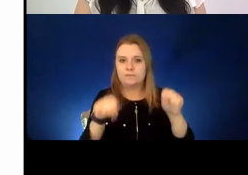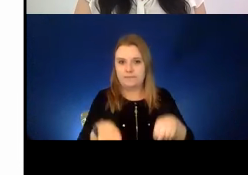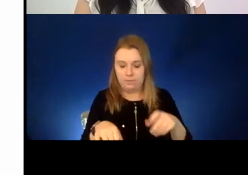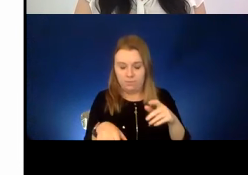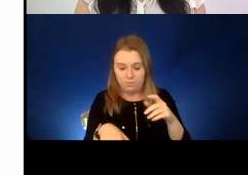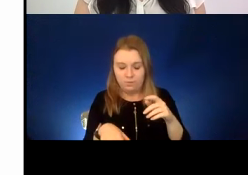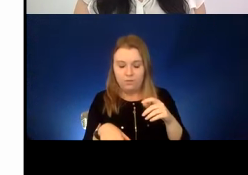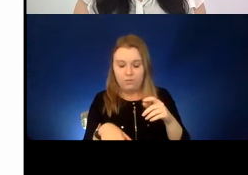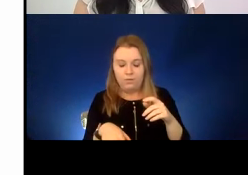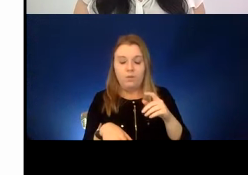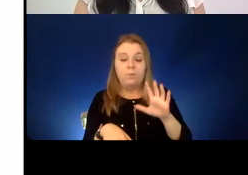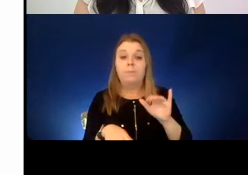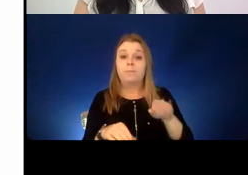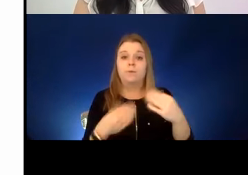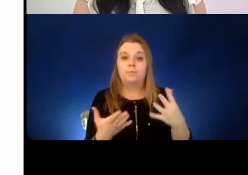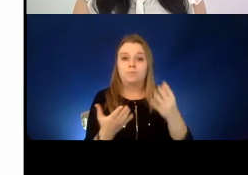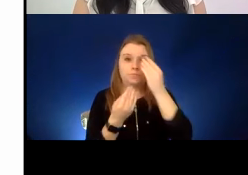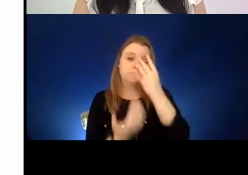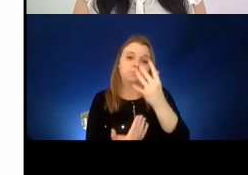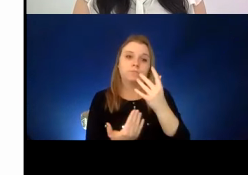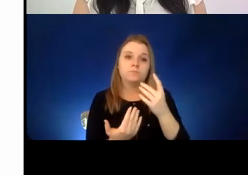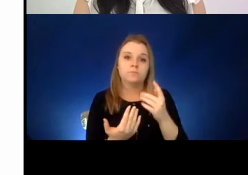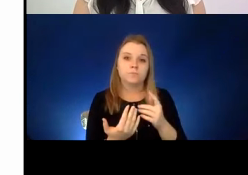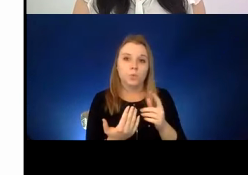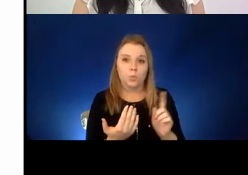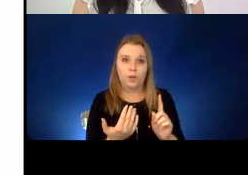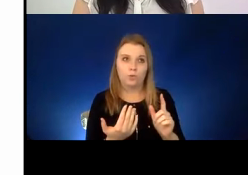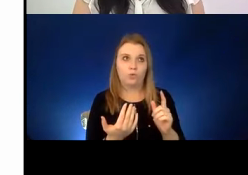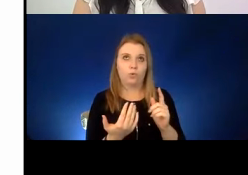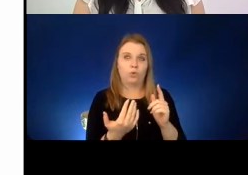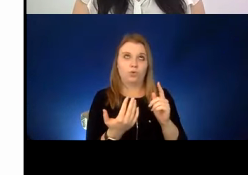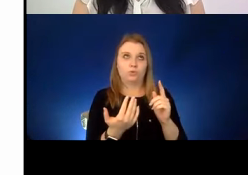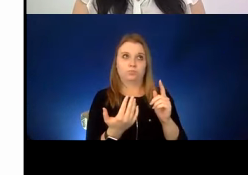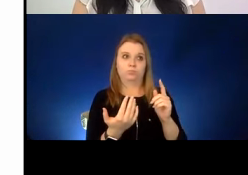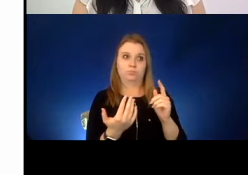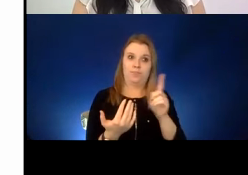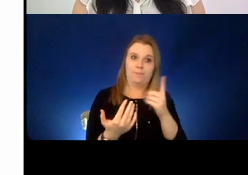by providing information where it would explain where the entrances and exits are